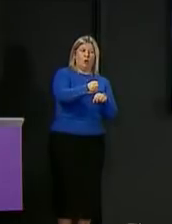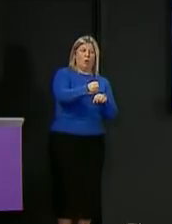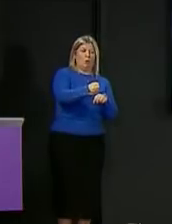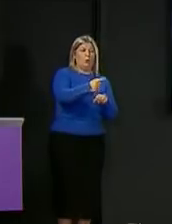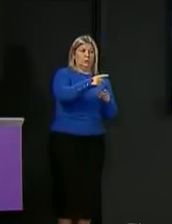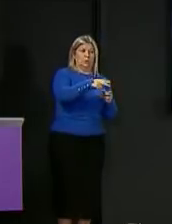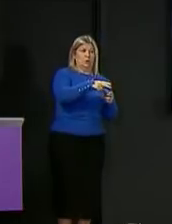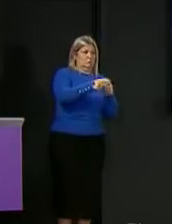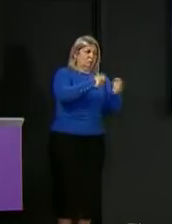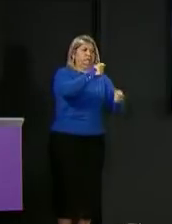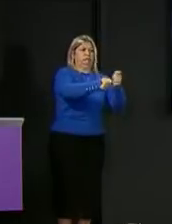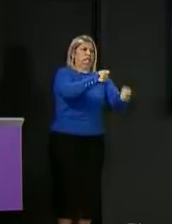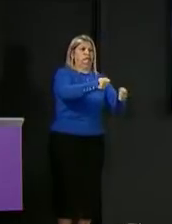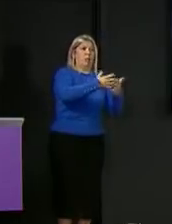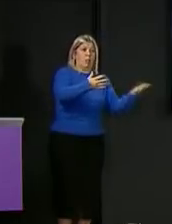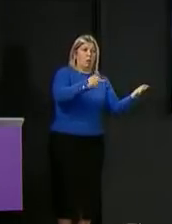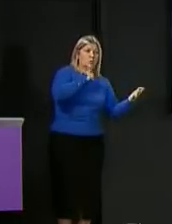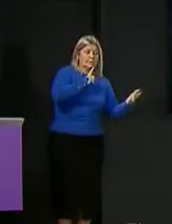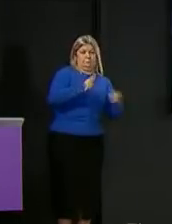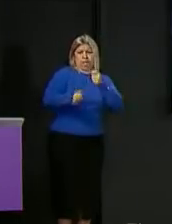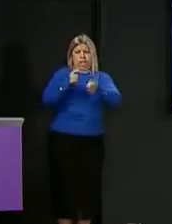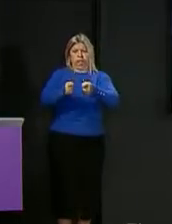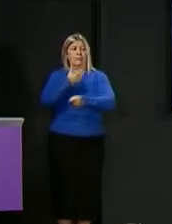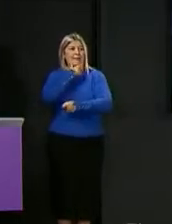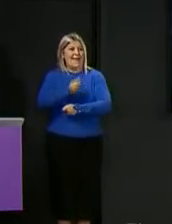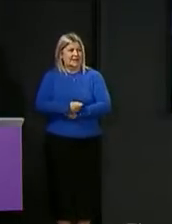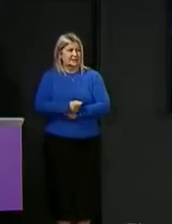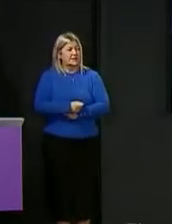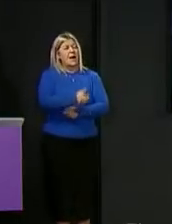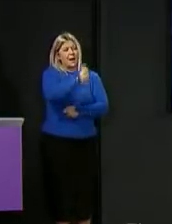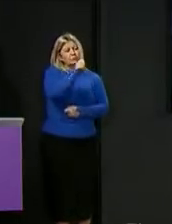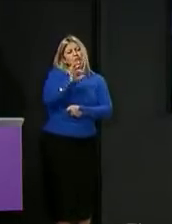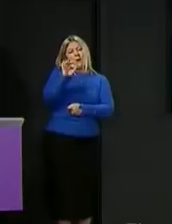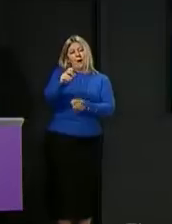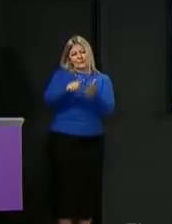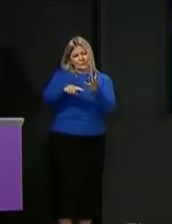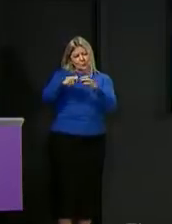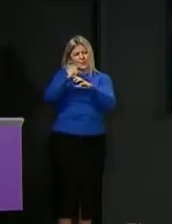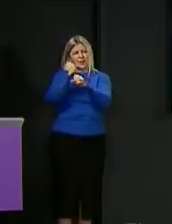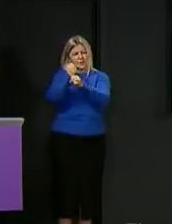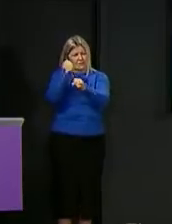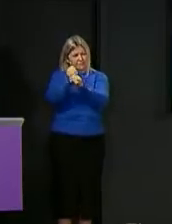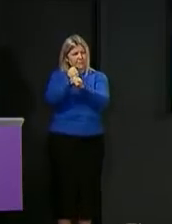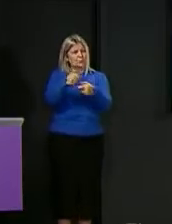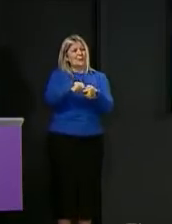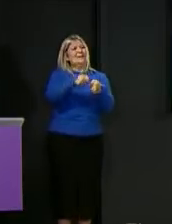get the UK Government to extend that, but I just wondered if you had any other practical measures